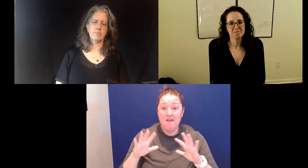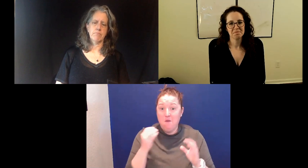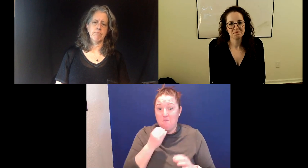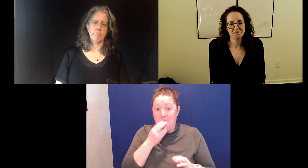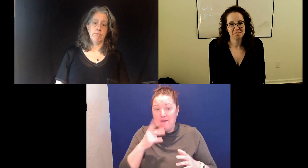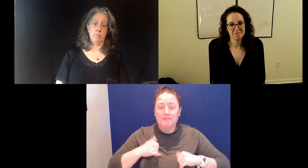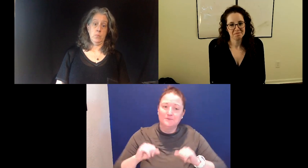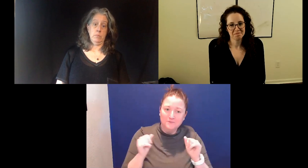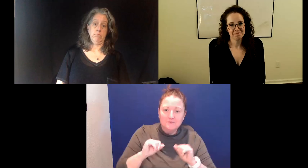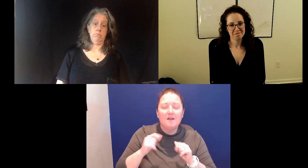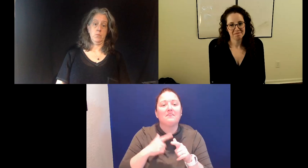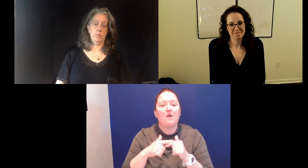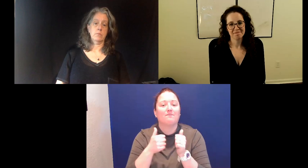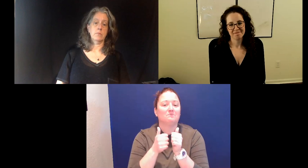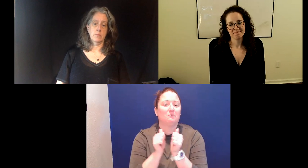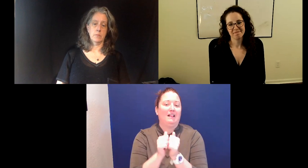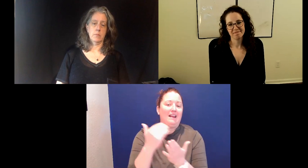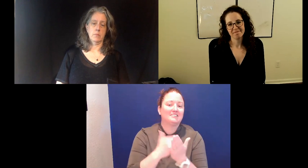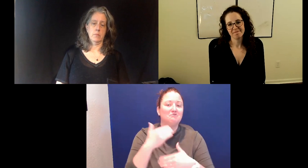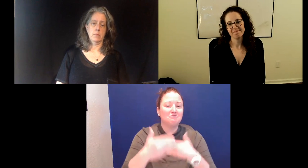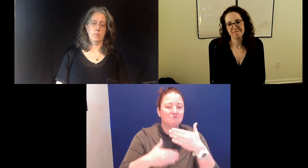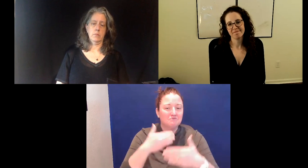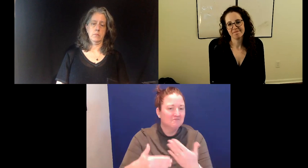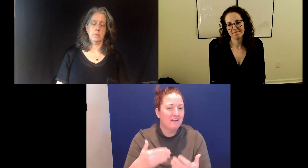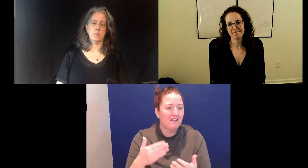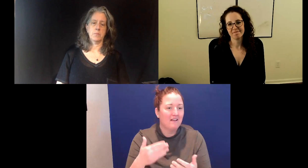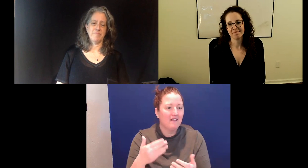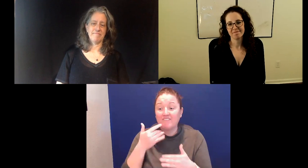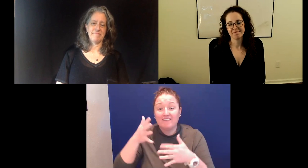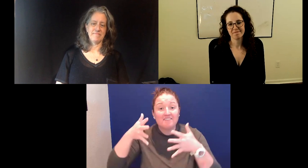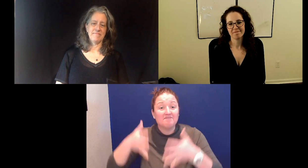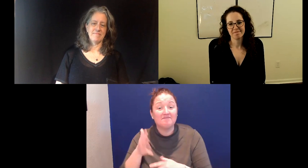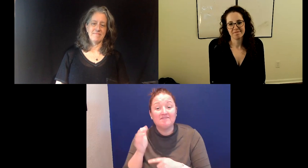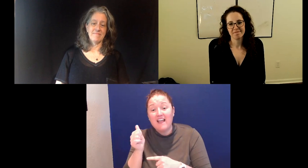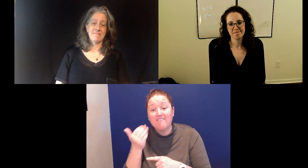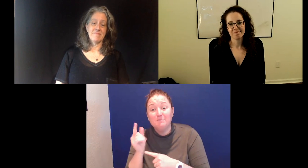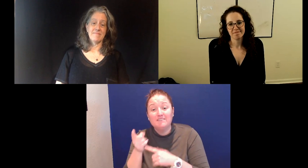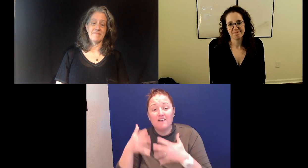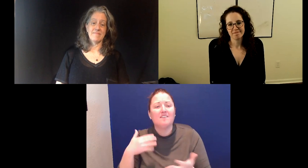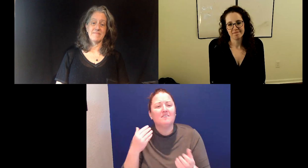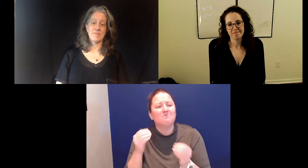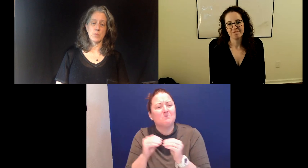really enjoy and having those conversations and giving the students time to engage in the lesson